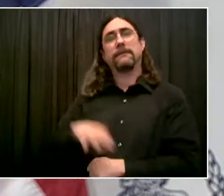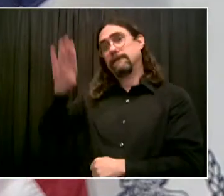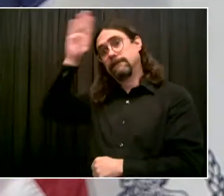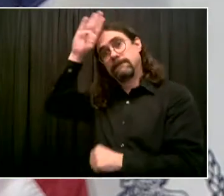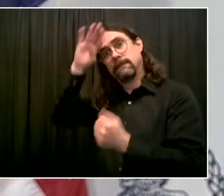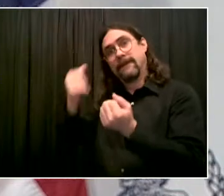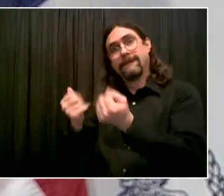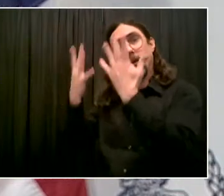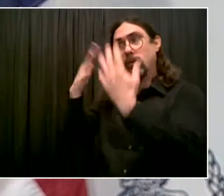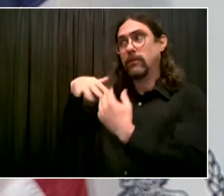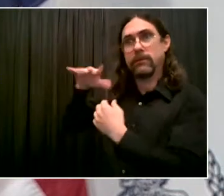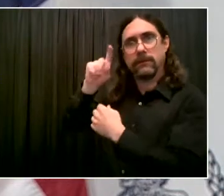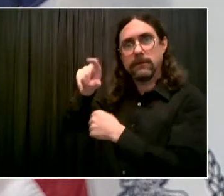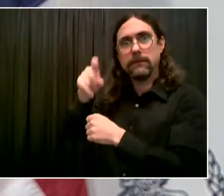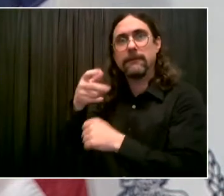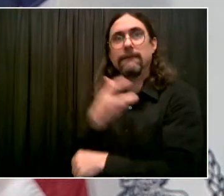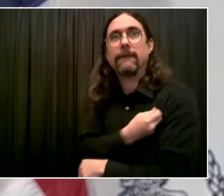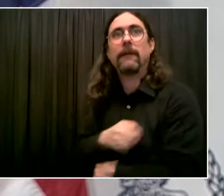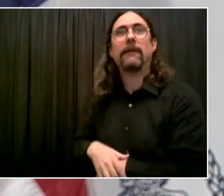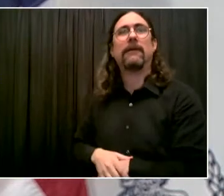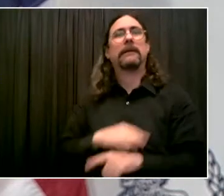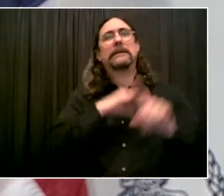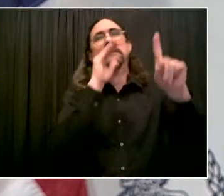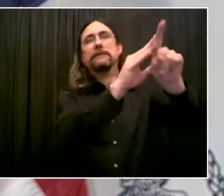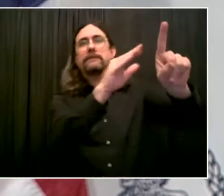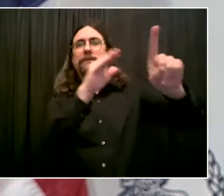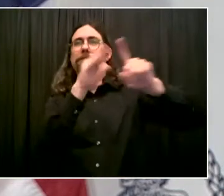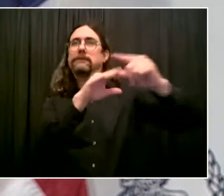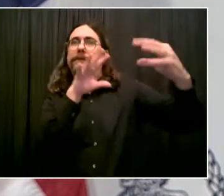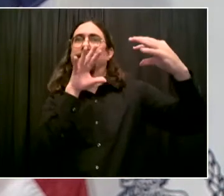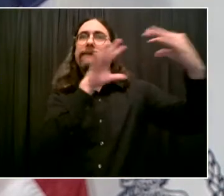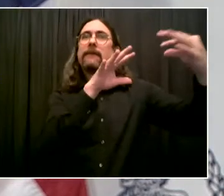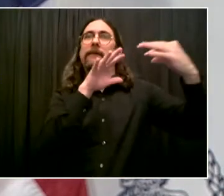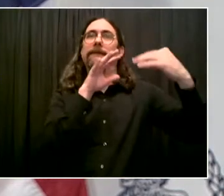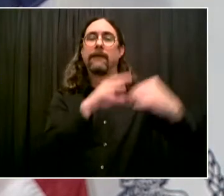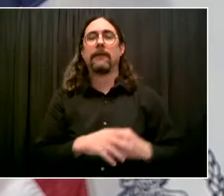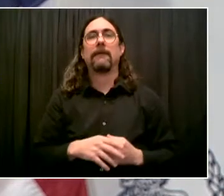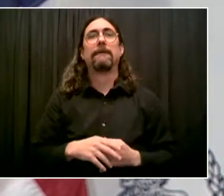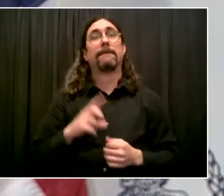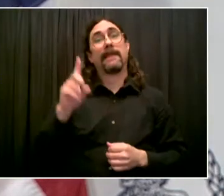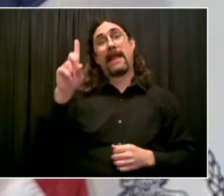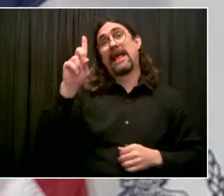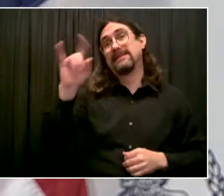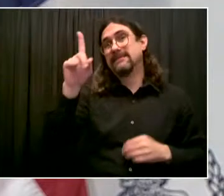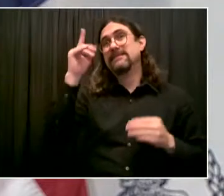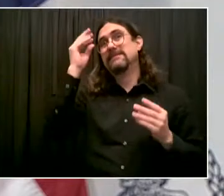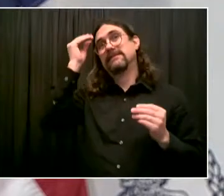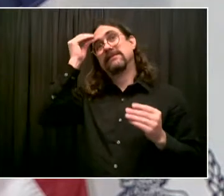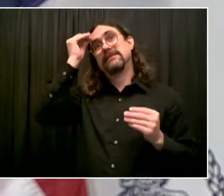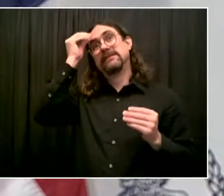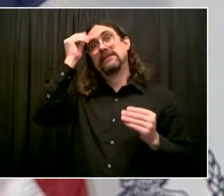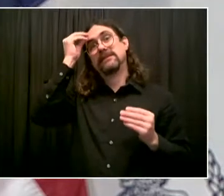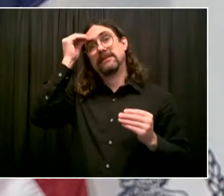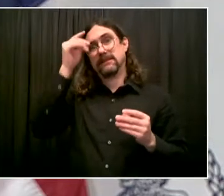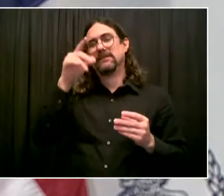WAS GETTING RIDICULOUS. IT WENT ON FOR DAYS NDA ADY YS AND WE CERTAINLY DID CONSIDER THE OPTION OF JUST